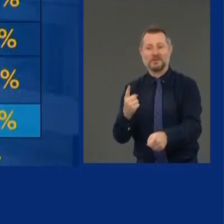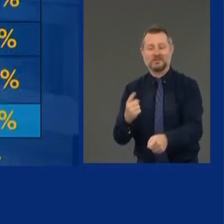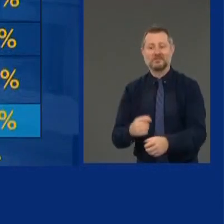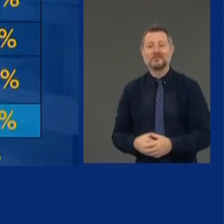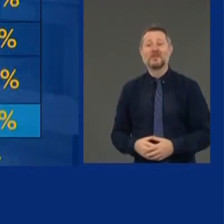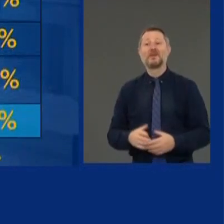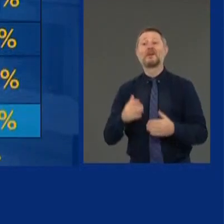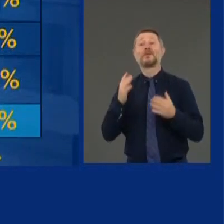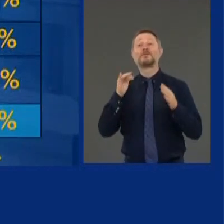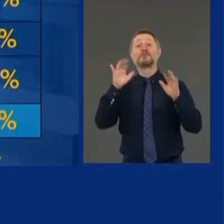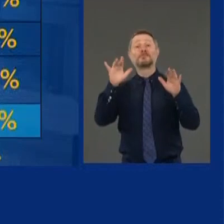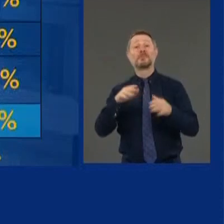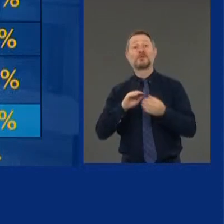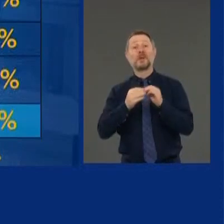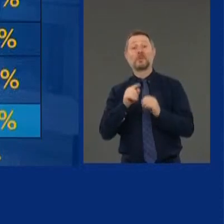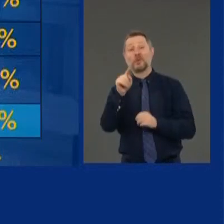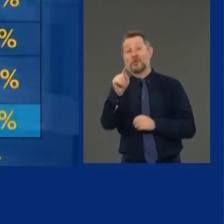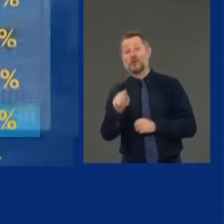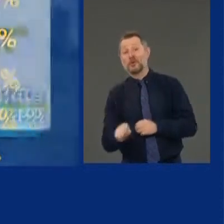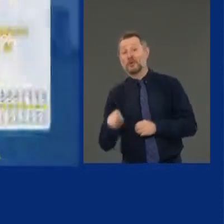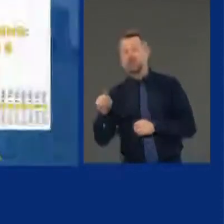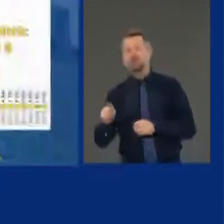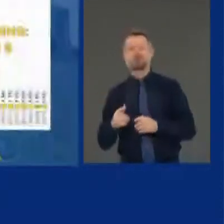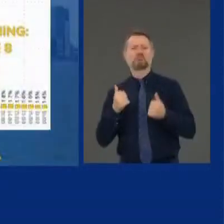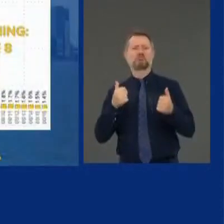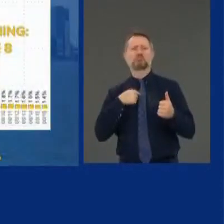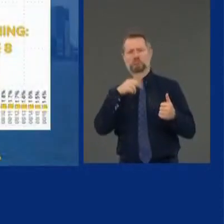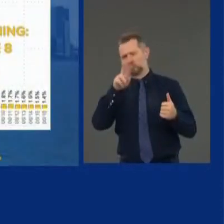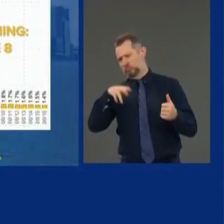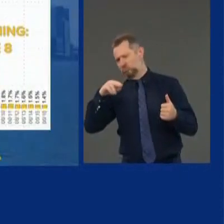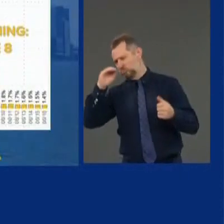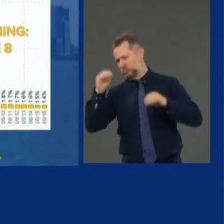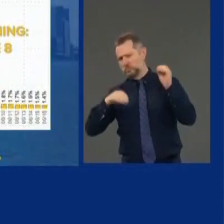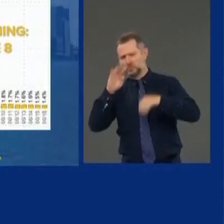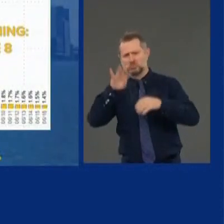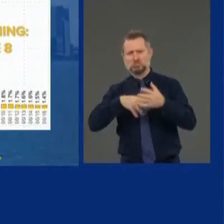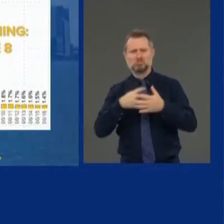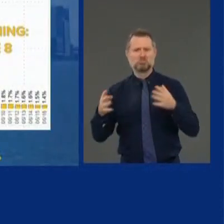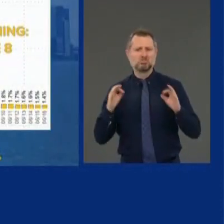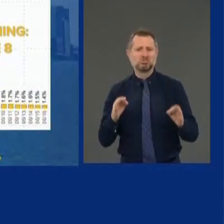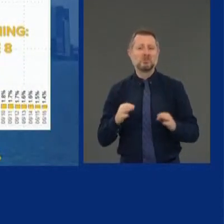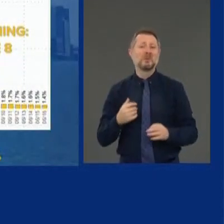NEW YORK CITY WILL HAVE BEEN PHASE ONE FOR 14 DAYS.